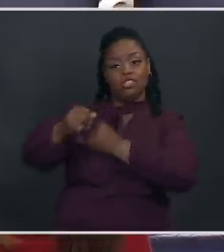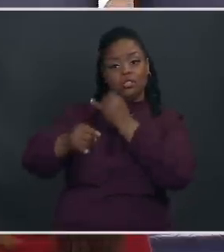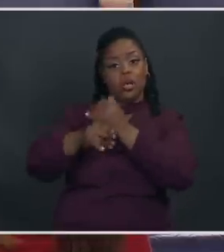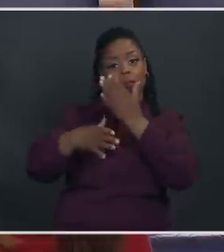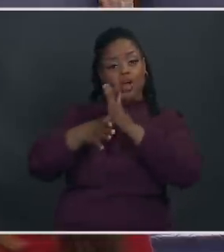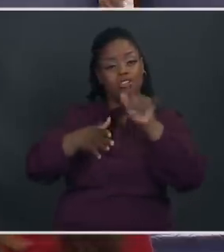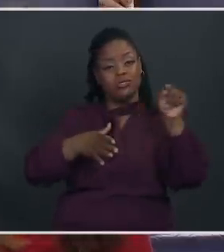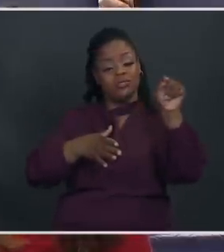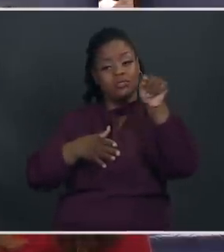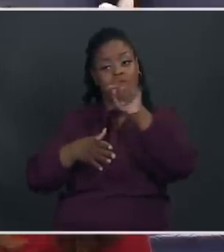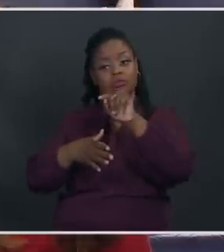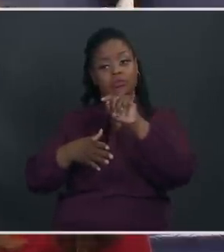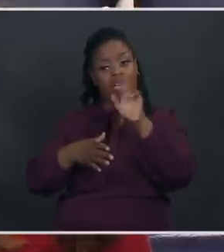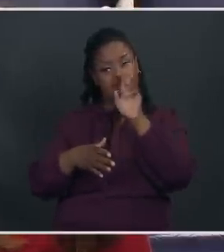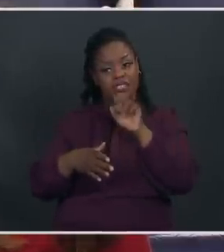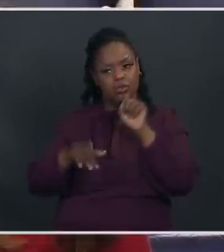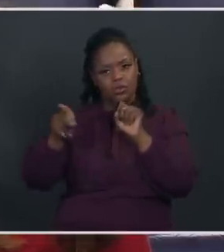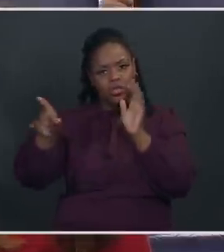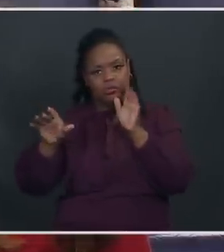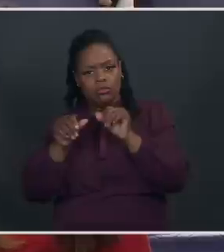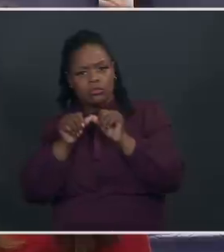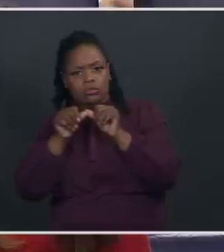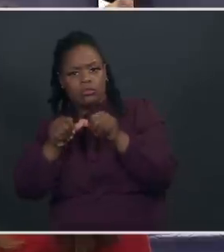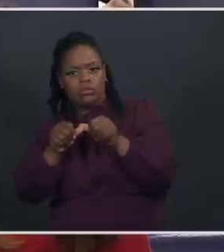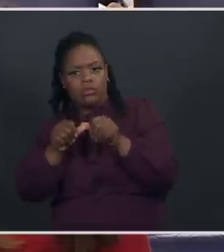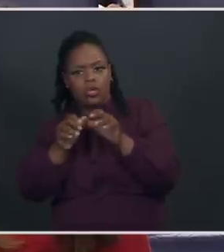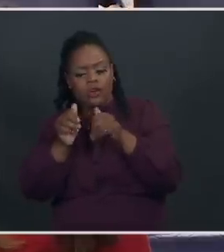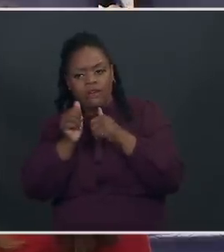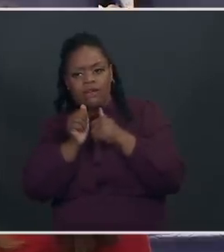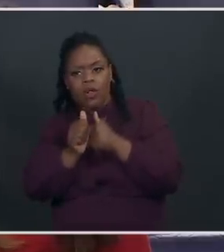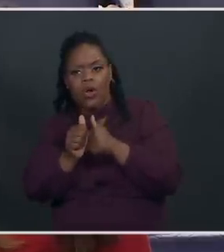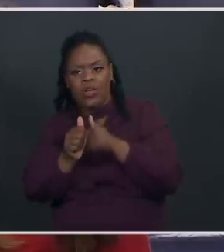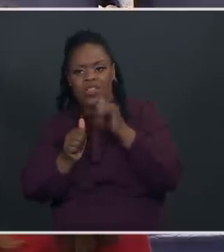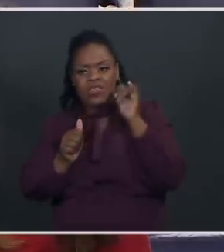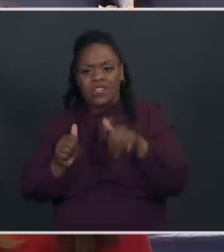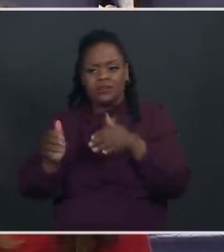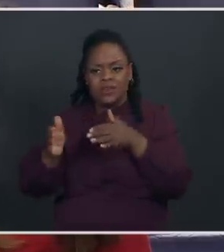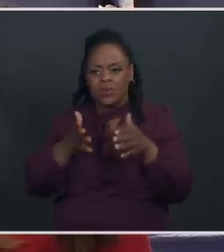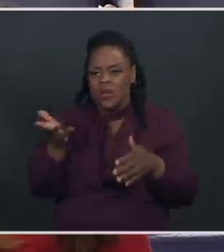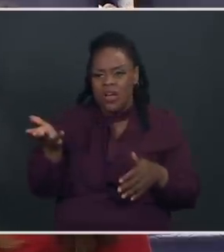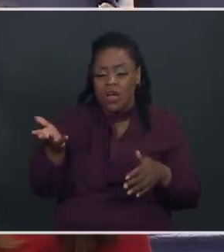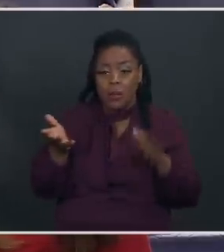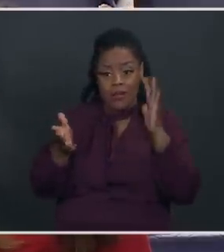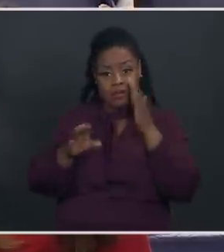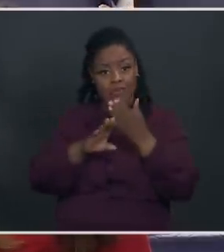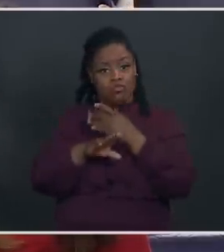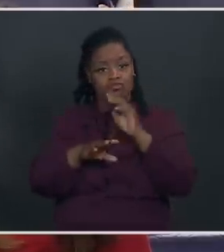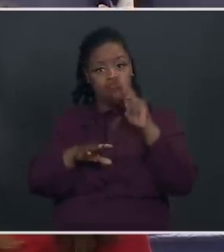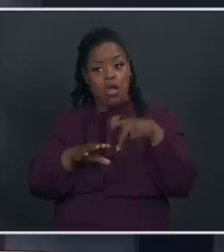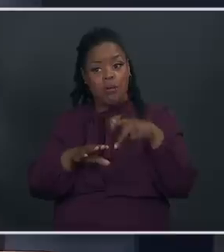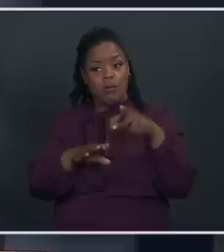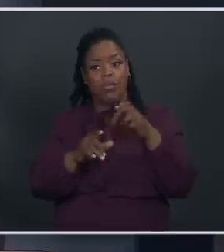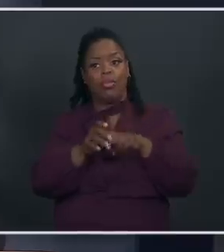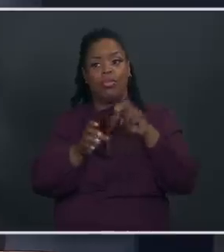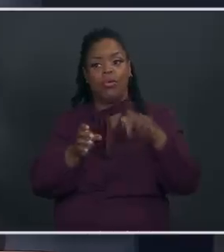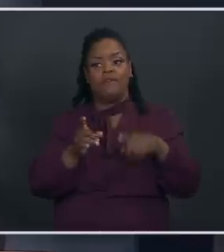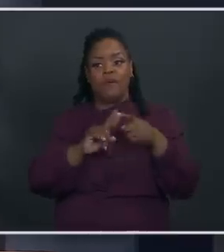after having seen the Trump administration take the U.S. out of the Paris Accord? Secretary Kerry: That's precisely why we're going to stick by it,